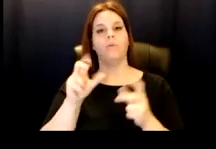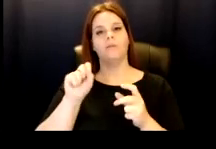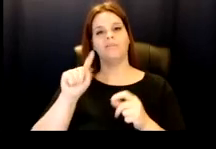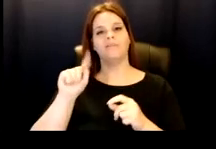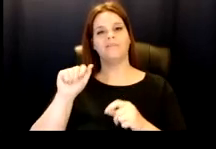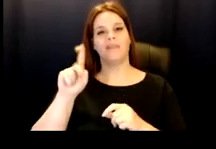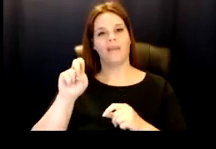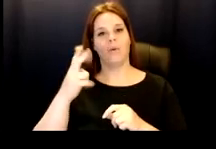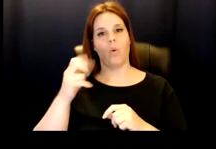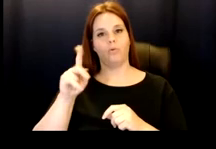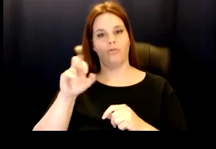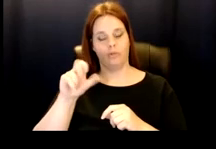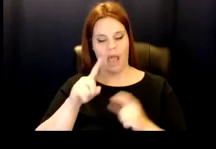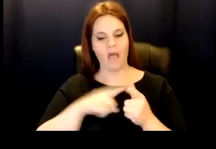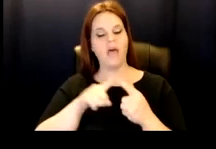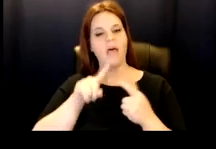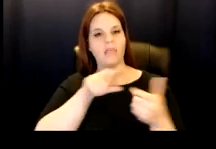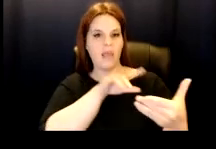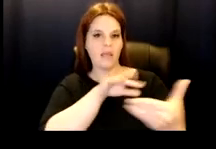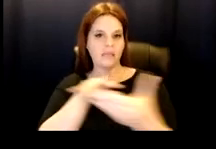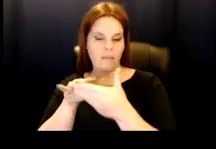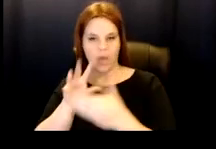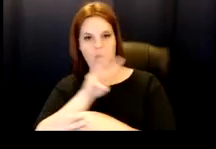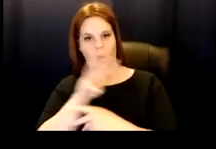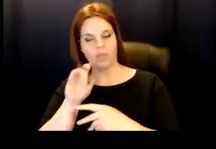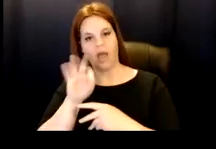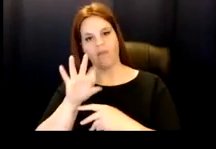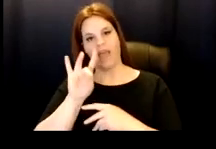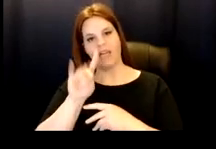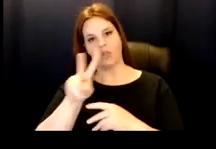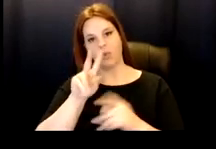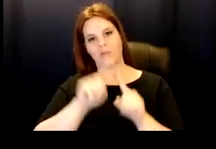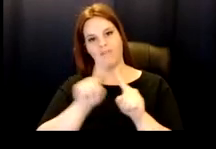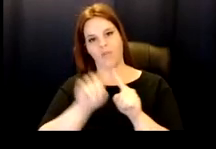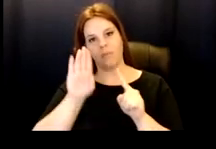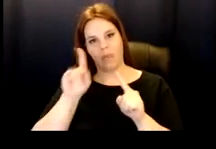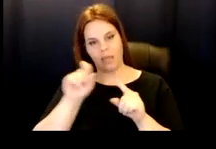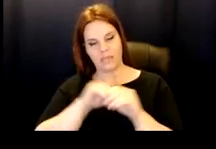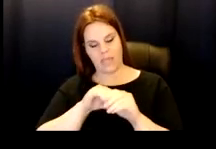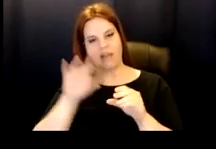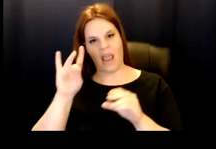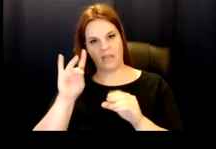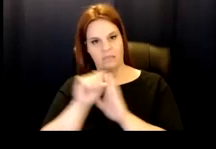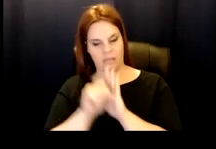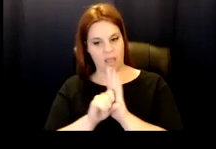examine the websites of 82 banks in 8 states. Finding comprehensive information on websites